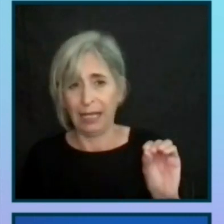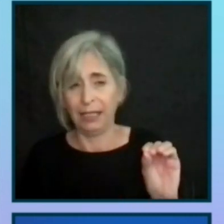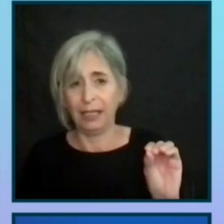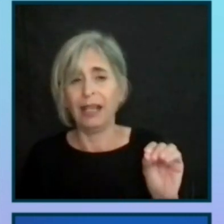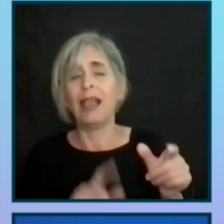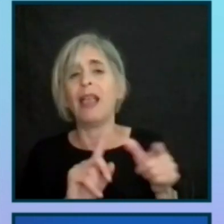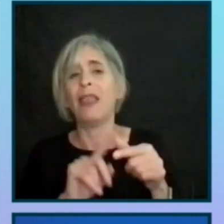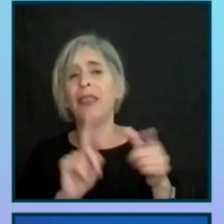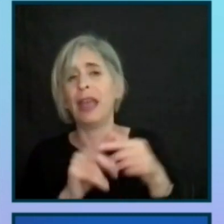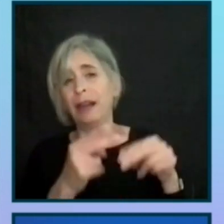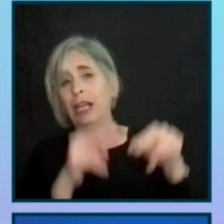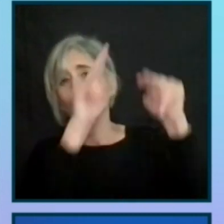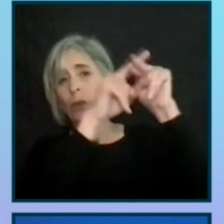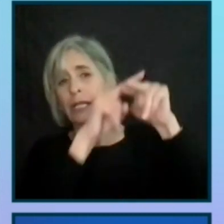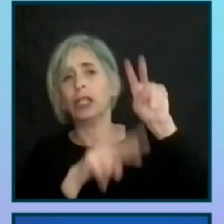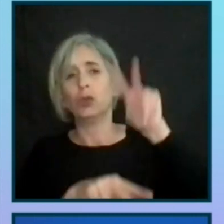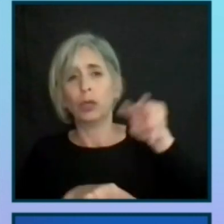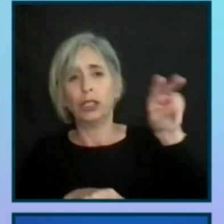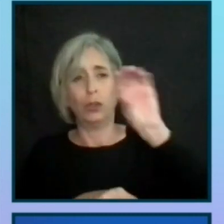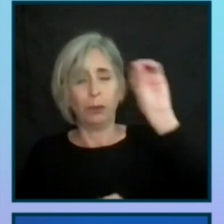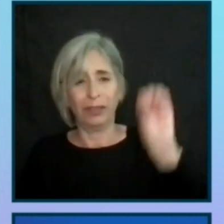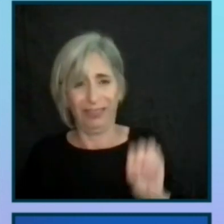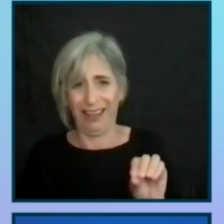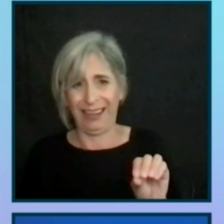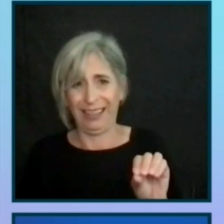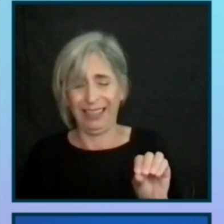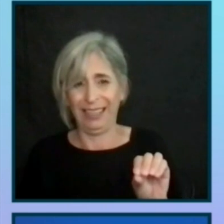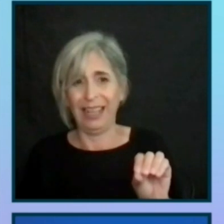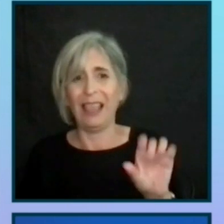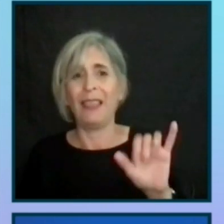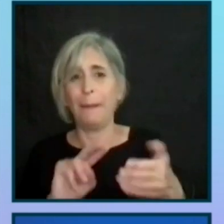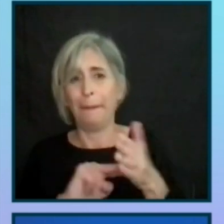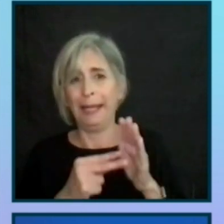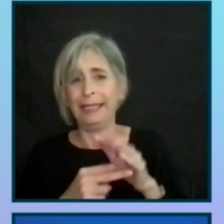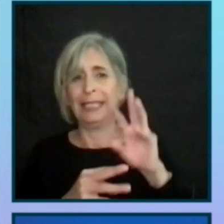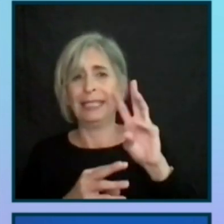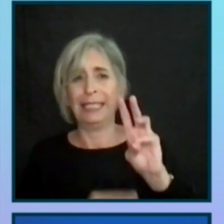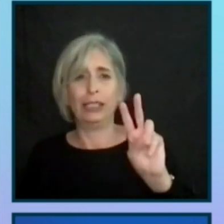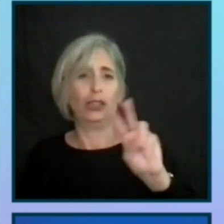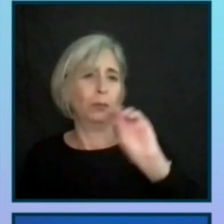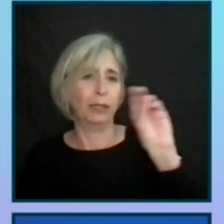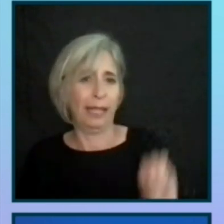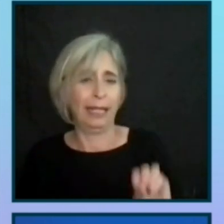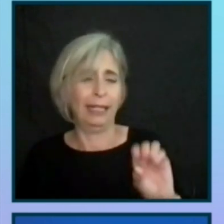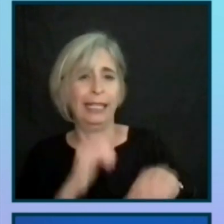and then it went up 22% to 62% in 2021. Those that can only hear my voice,